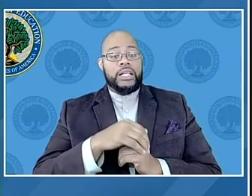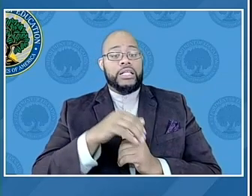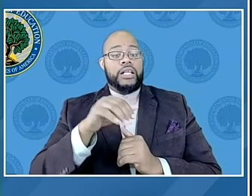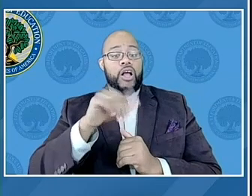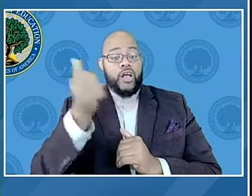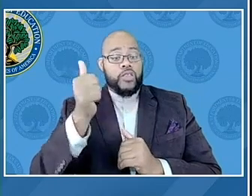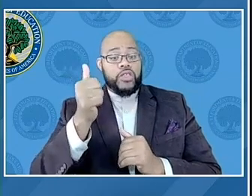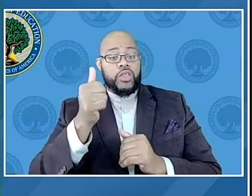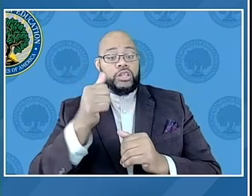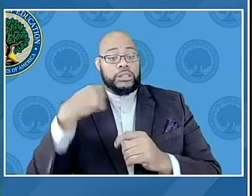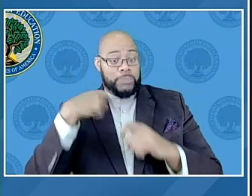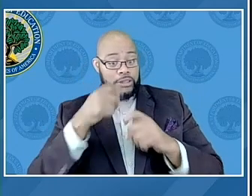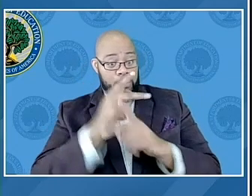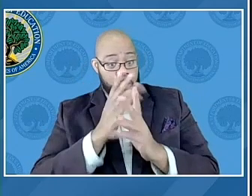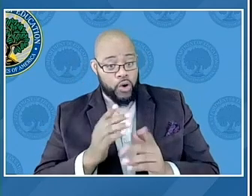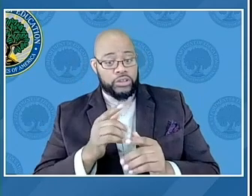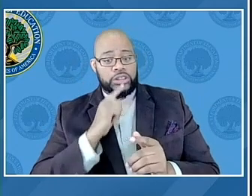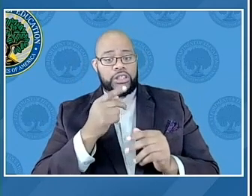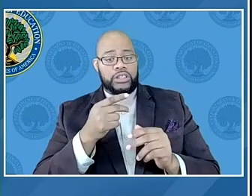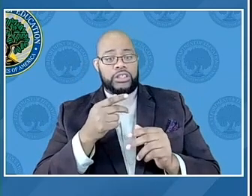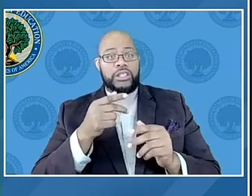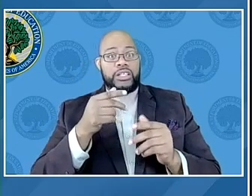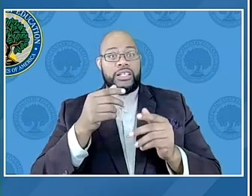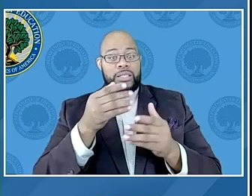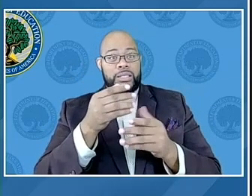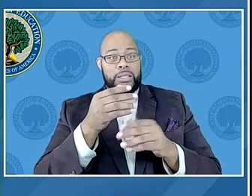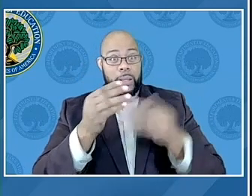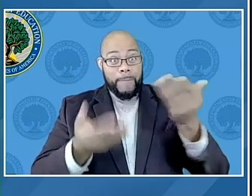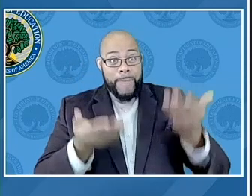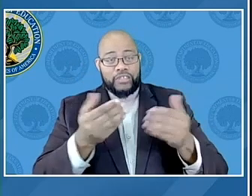grow rather than shrink, compared to 51 percent of white borrowers.